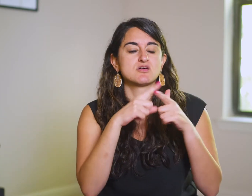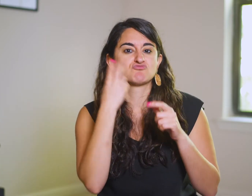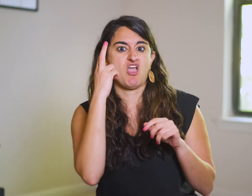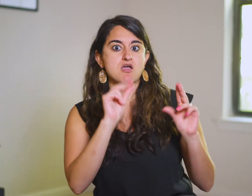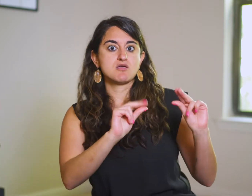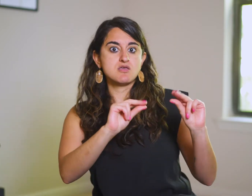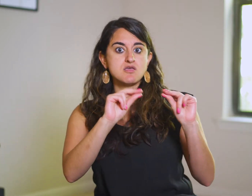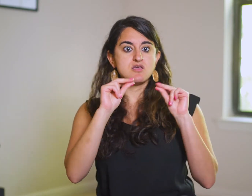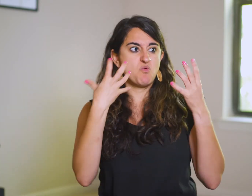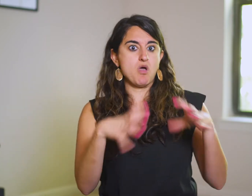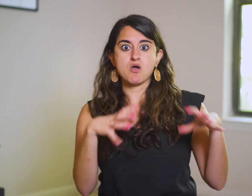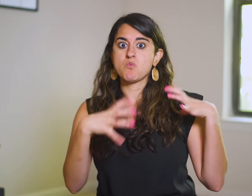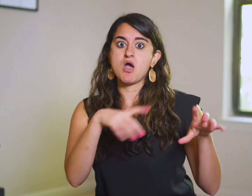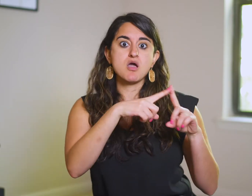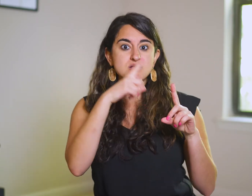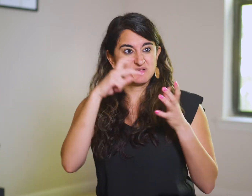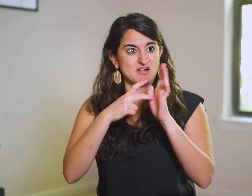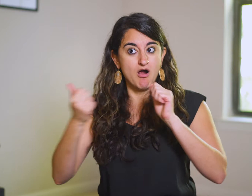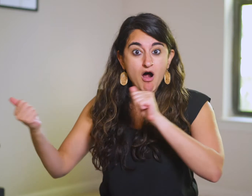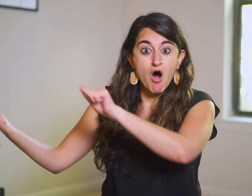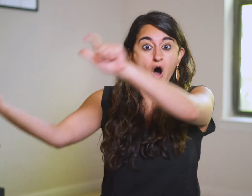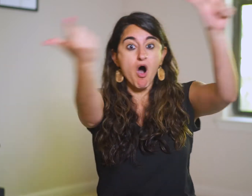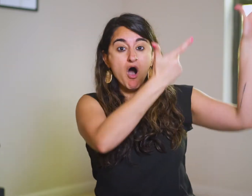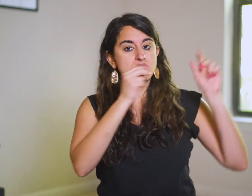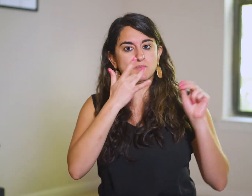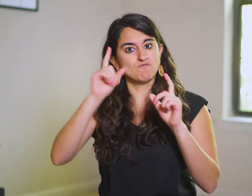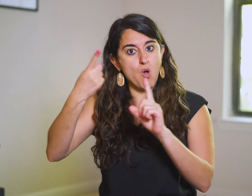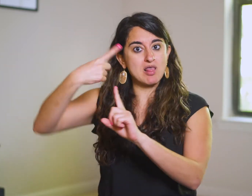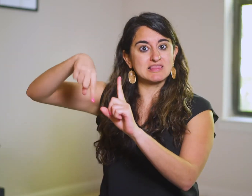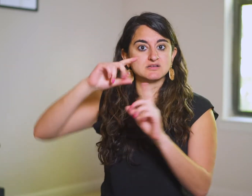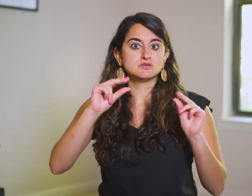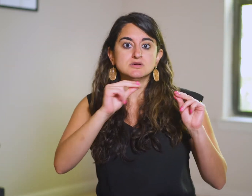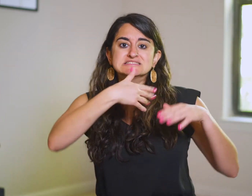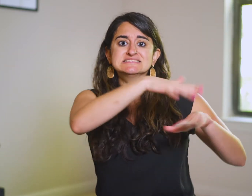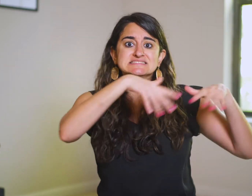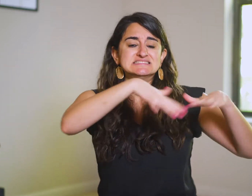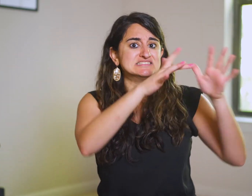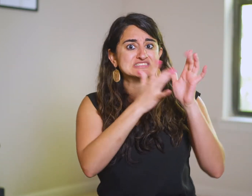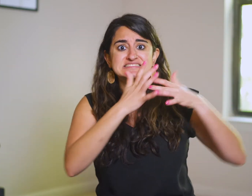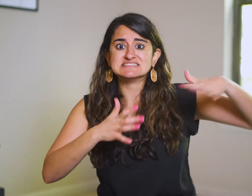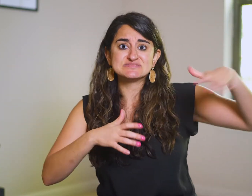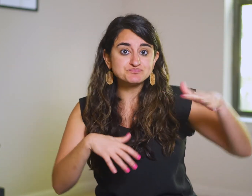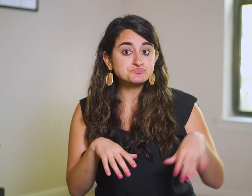and the next they’re trying to throw Him off a cliff,